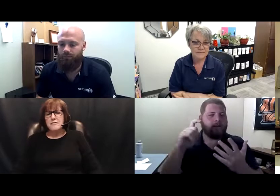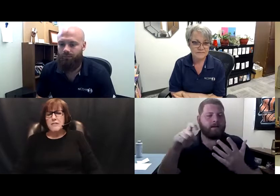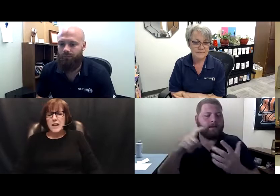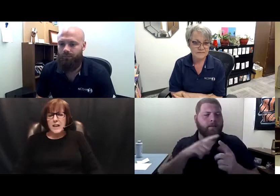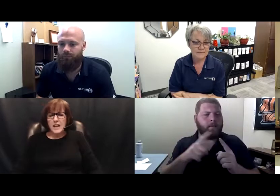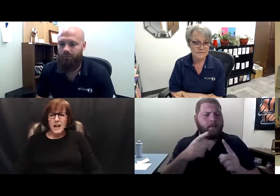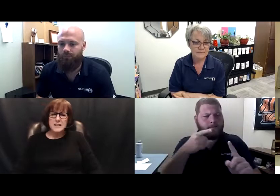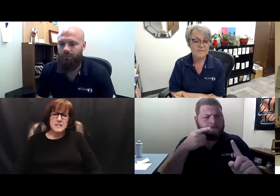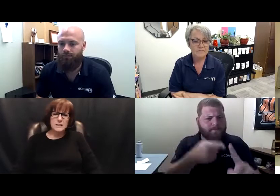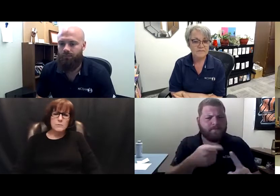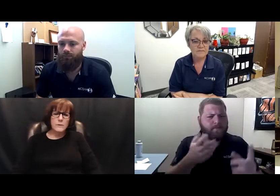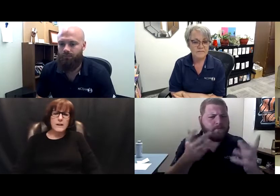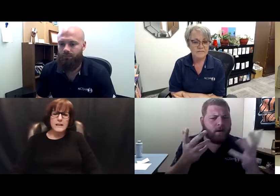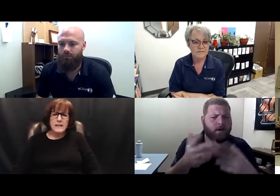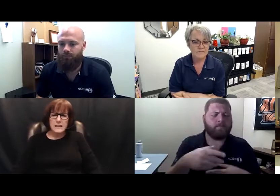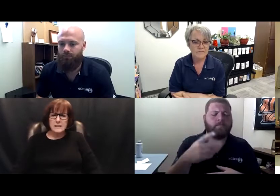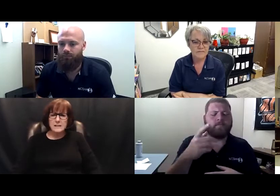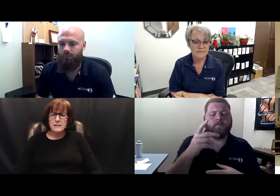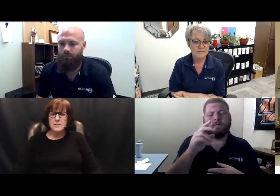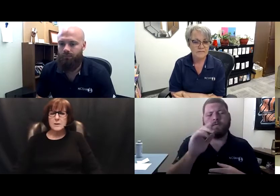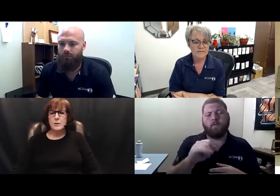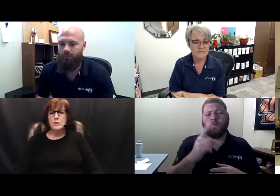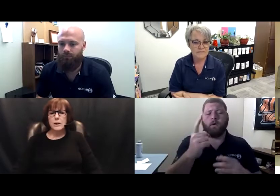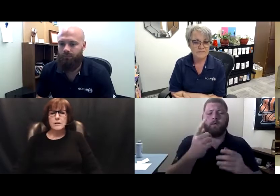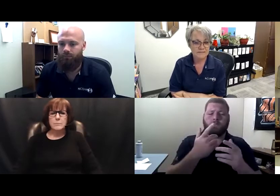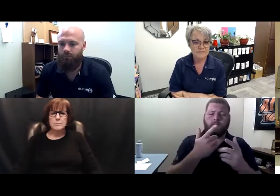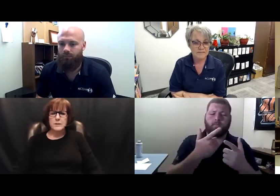vague idea of what they need so we try to